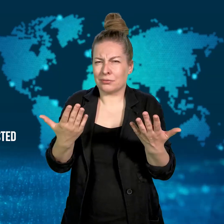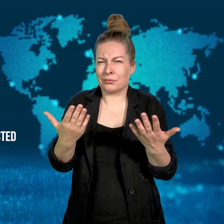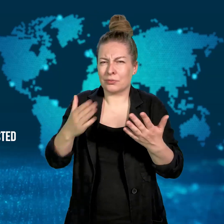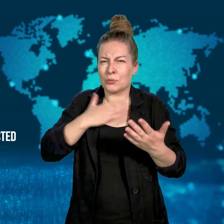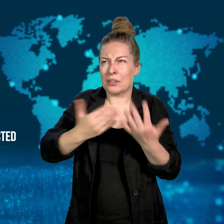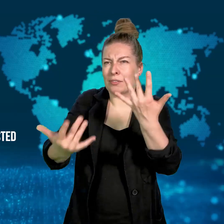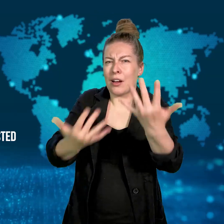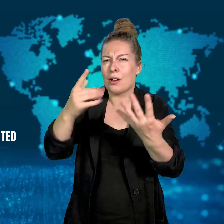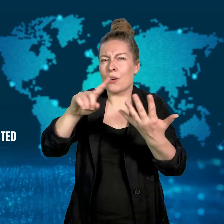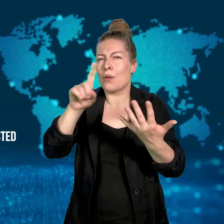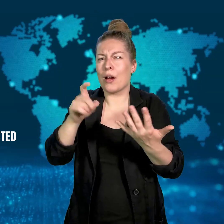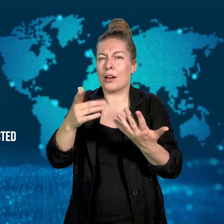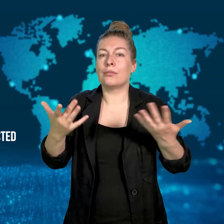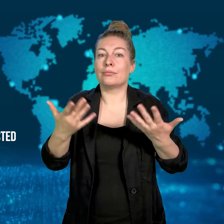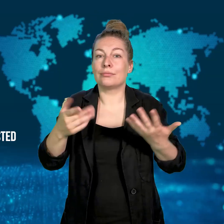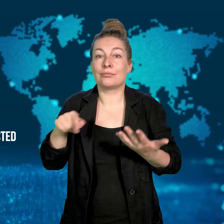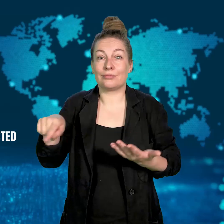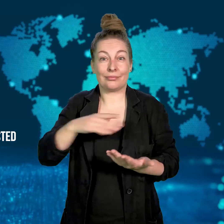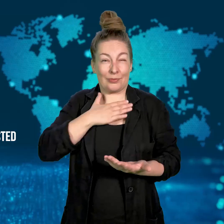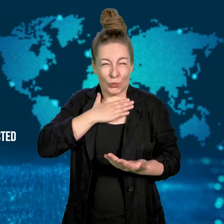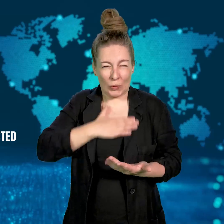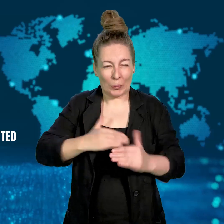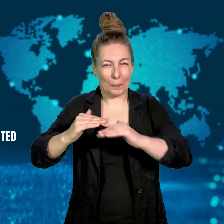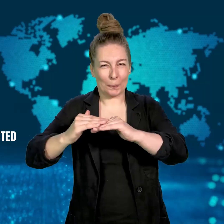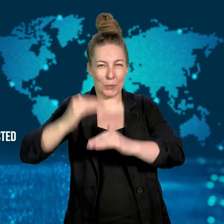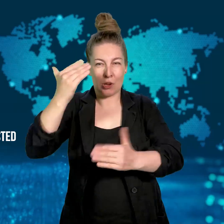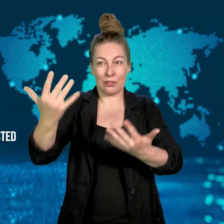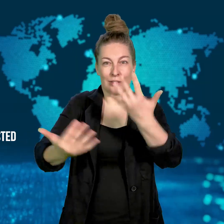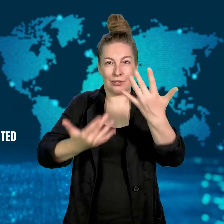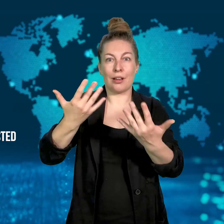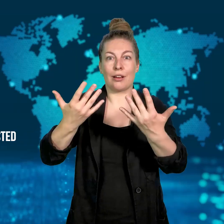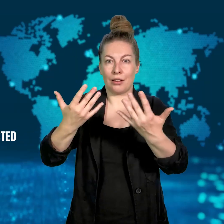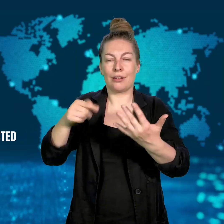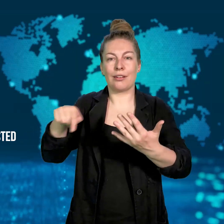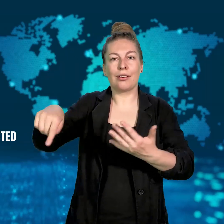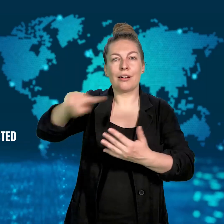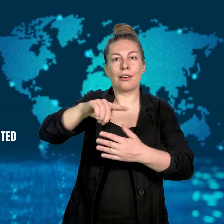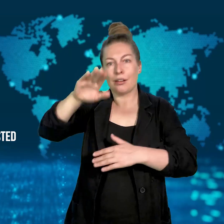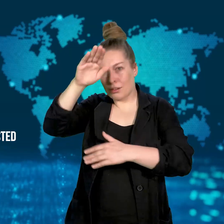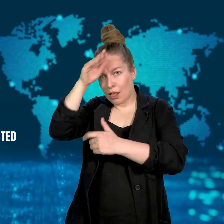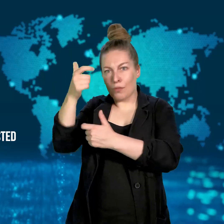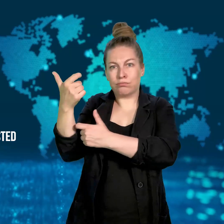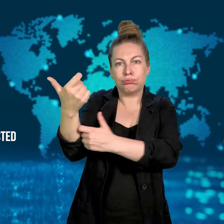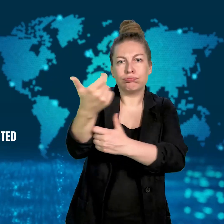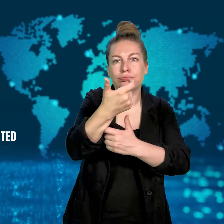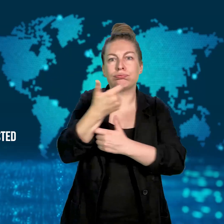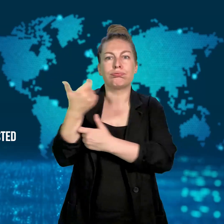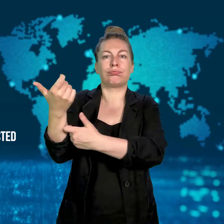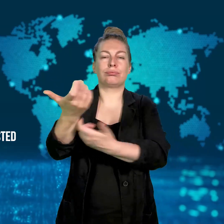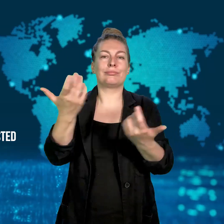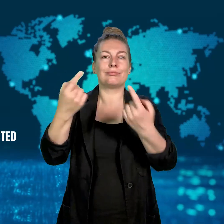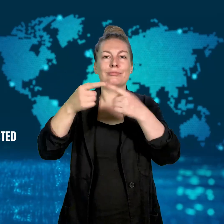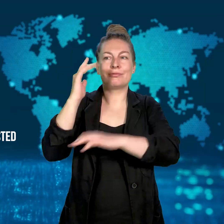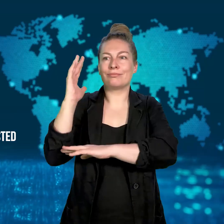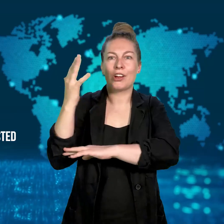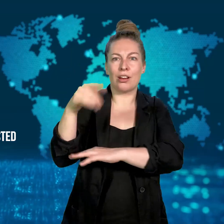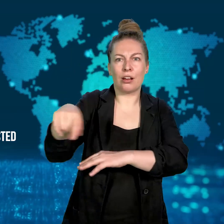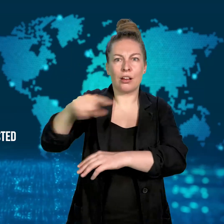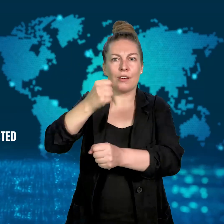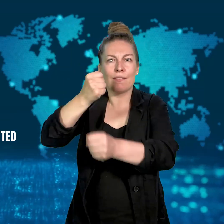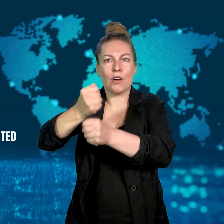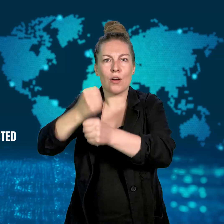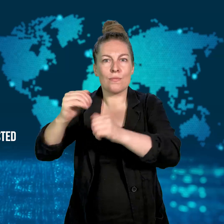One of the suspects said there was a financial motive behind the plot,